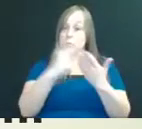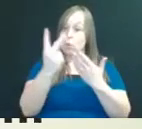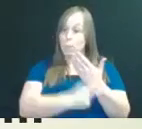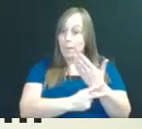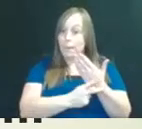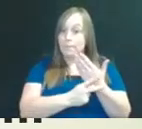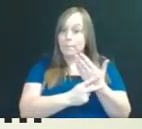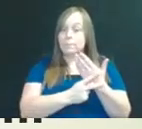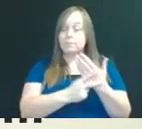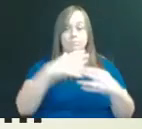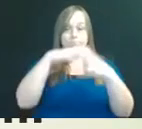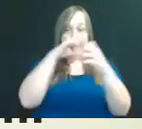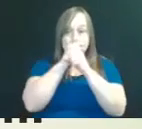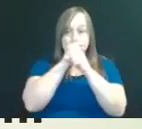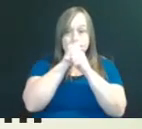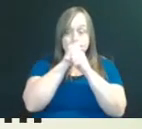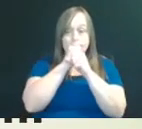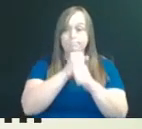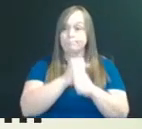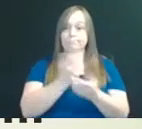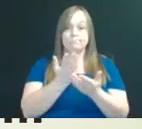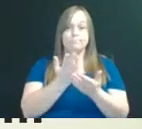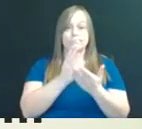It's confidential. It's designed to help you.